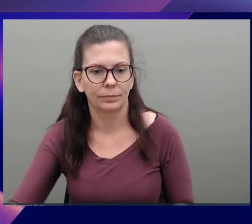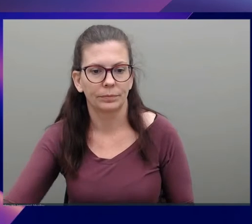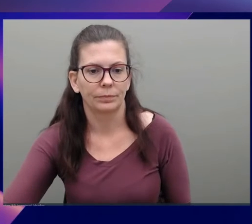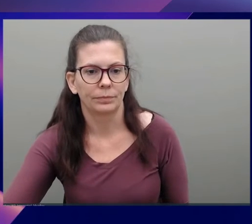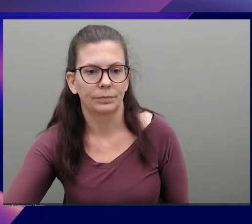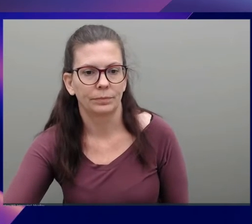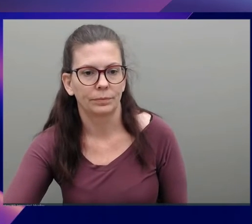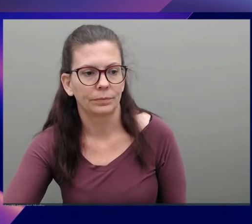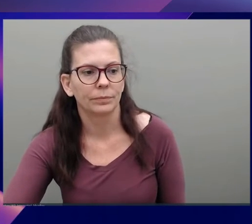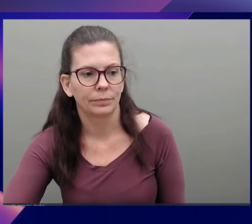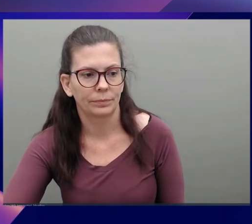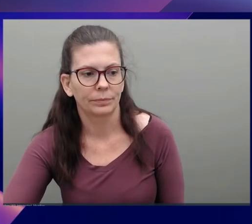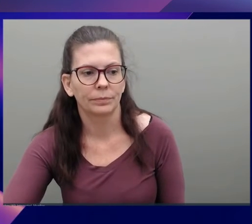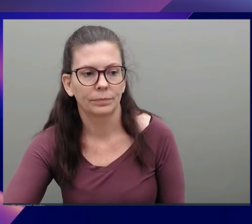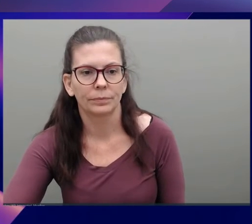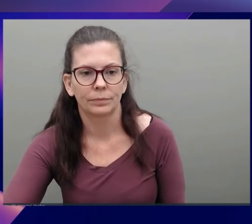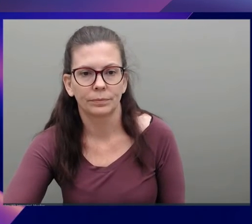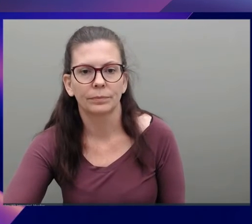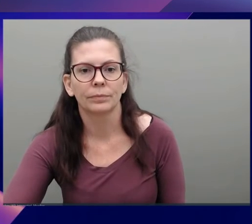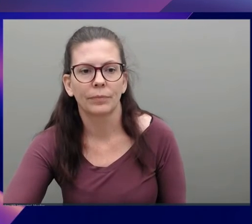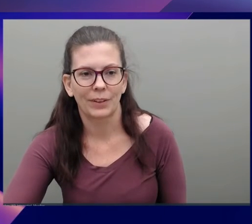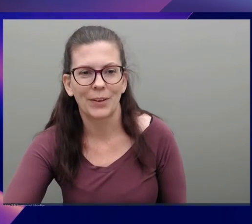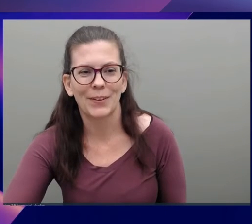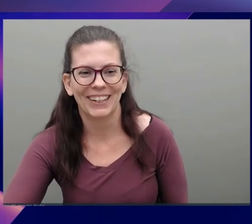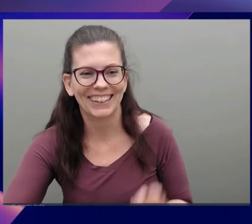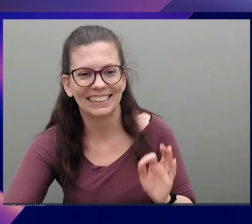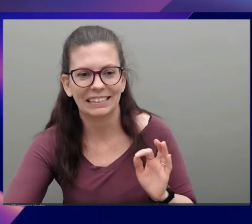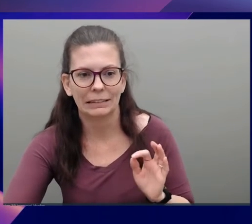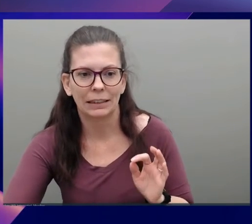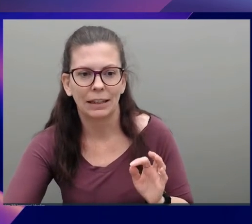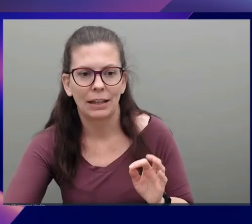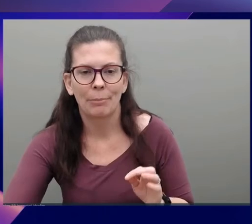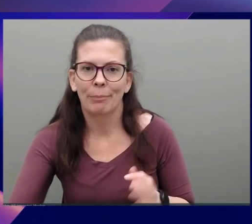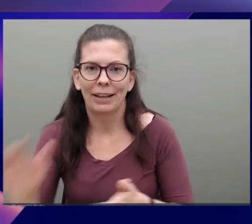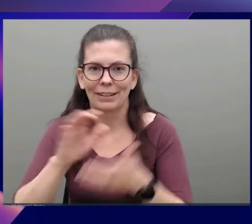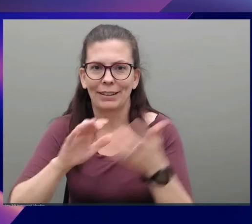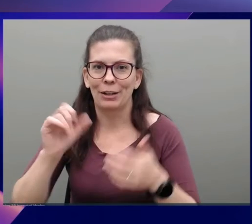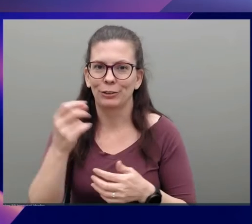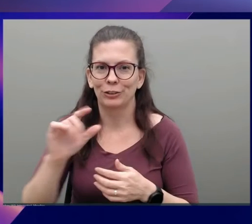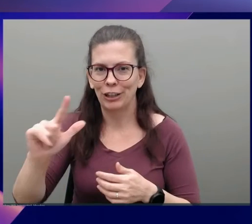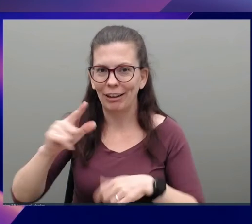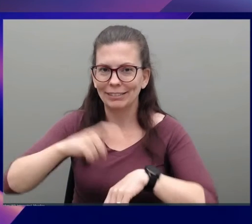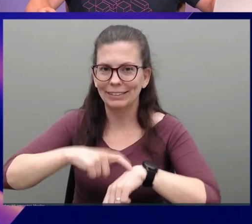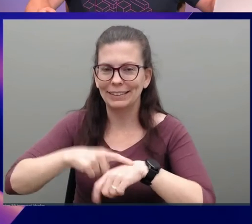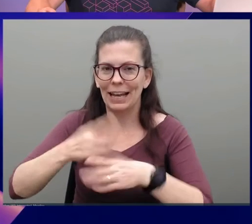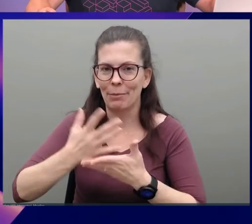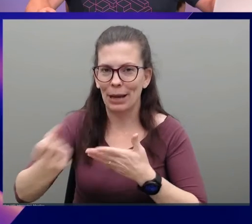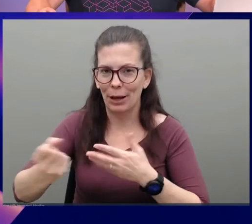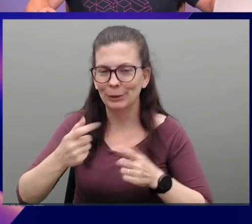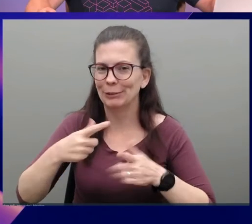Okay. Okay, so my CloudShell timed out. Might need to start it again. Nice.